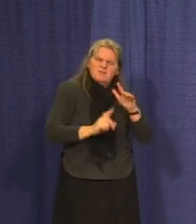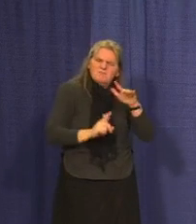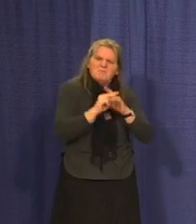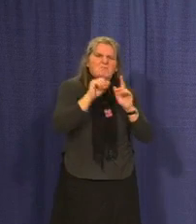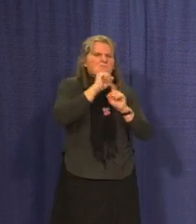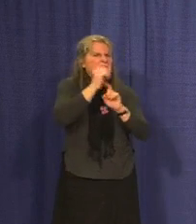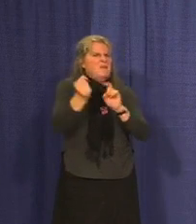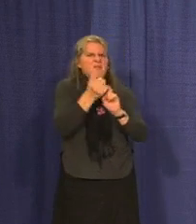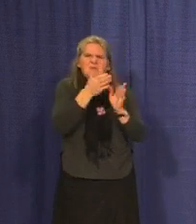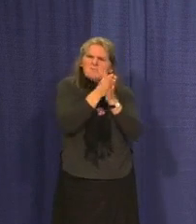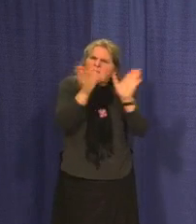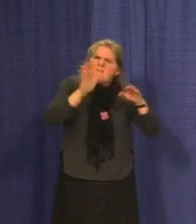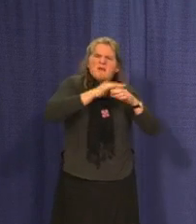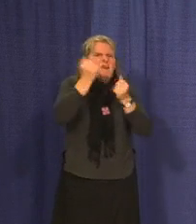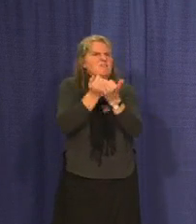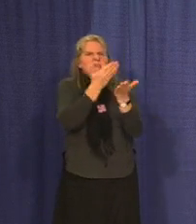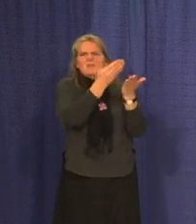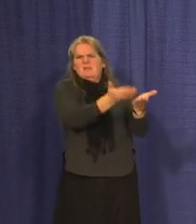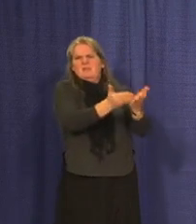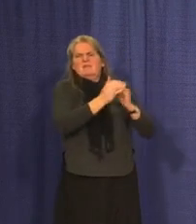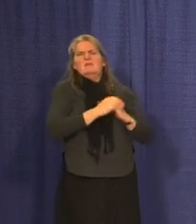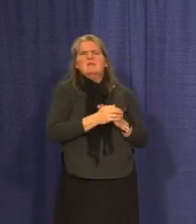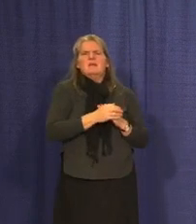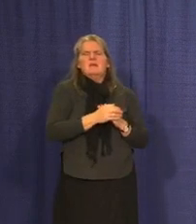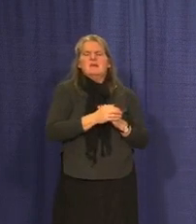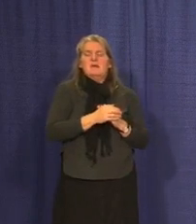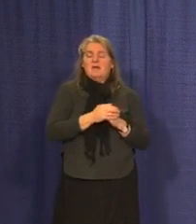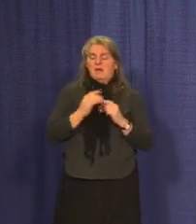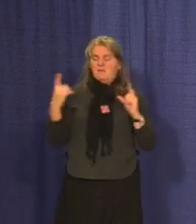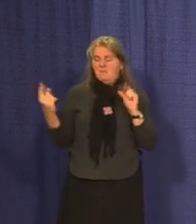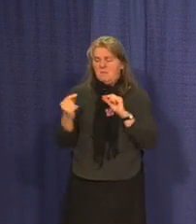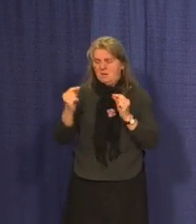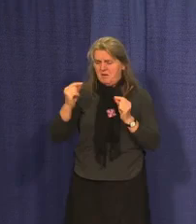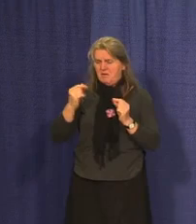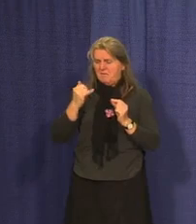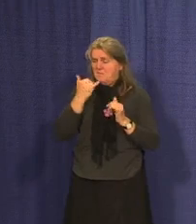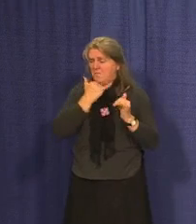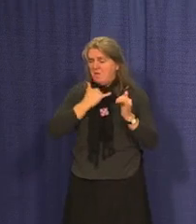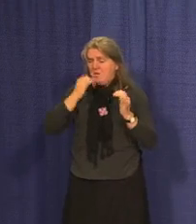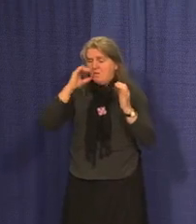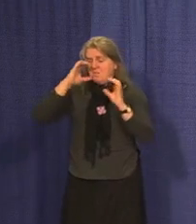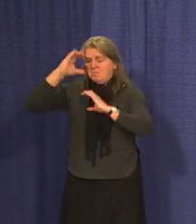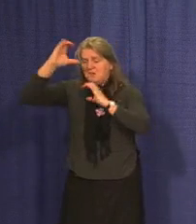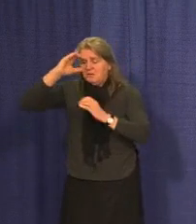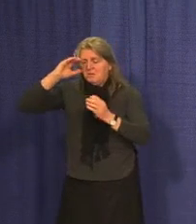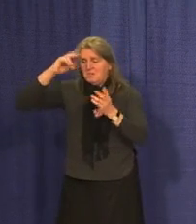new inflict -- information regarding cases or exposure notices -- notices will be there. The spread of misinformation